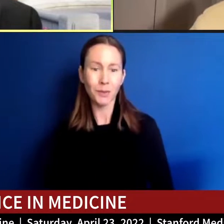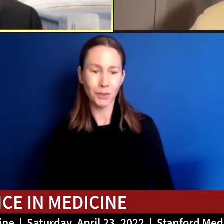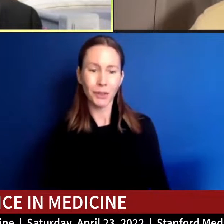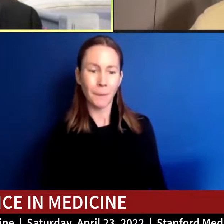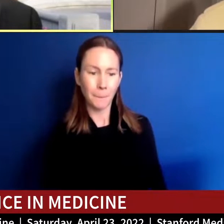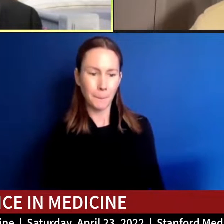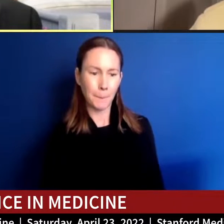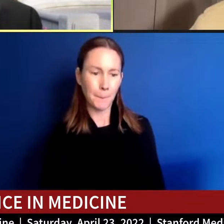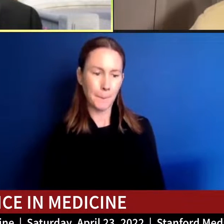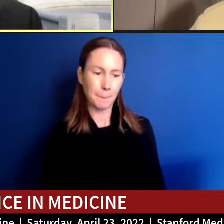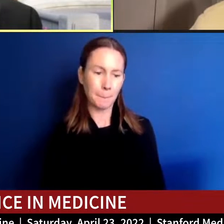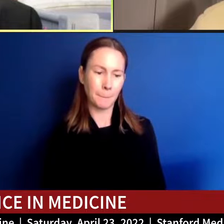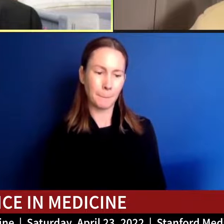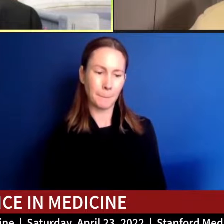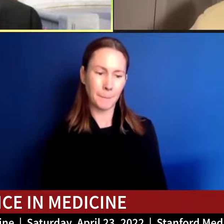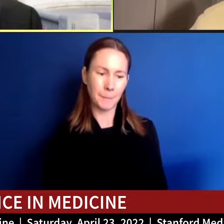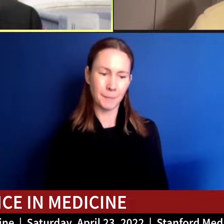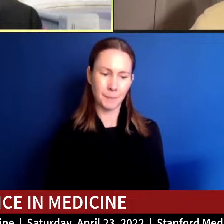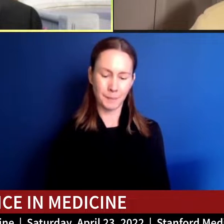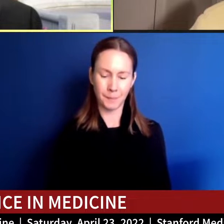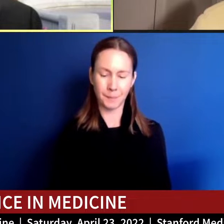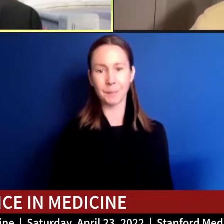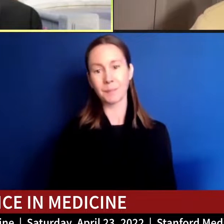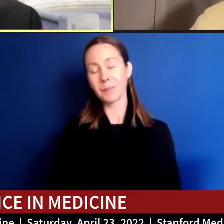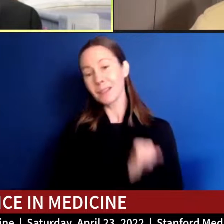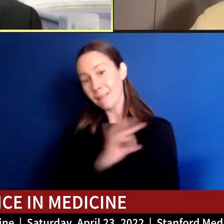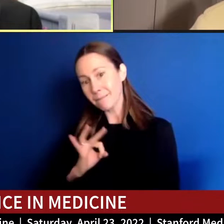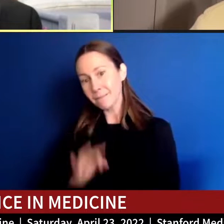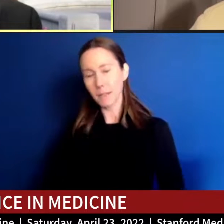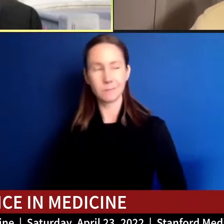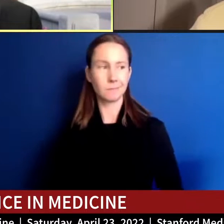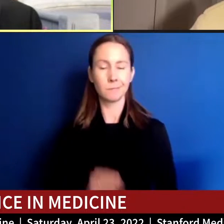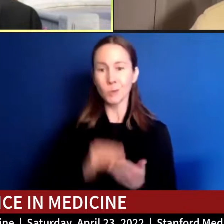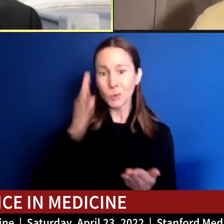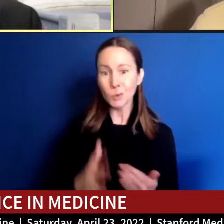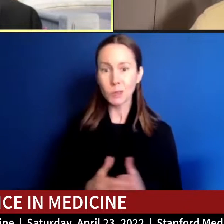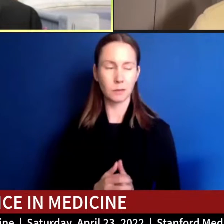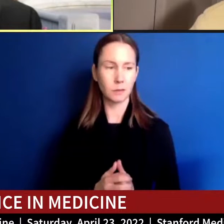students, residents: I think these are the people who suffer the most in our system.